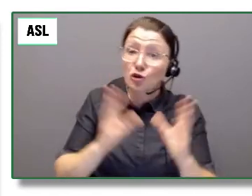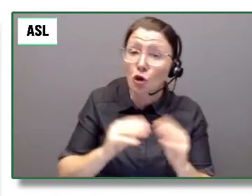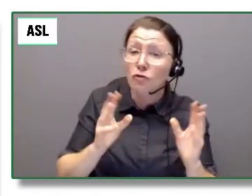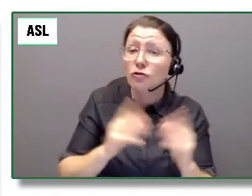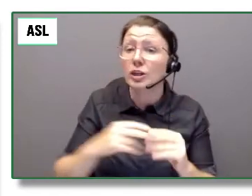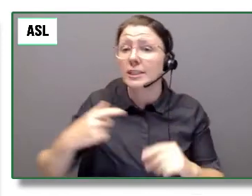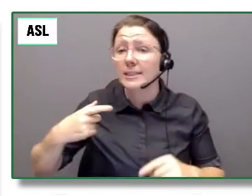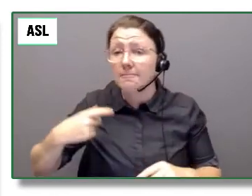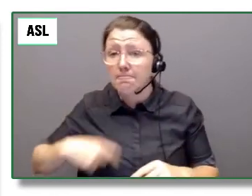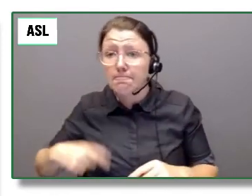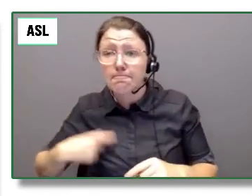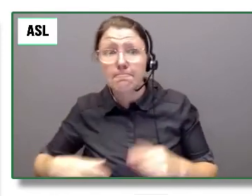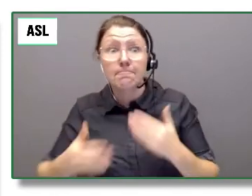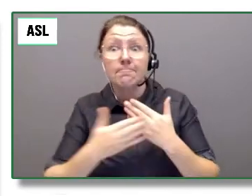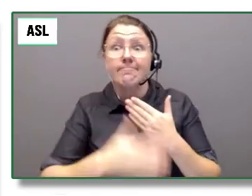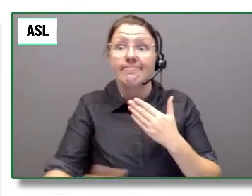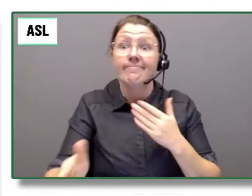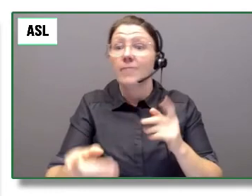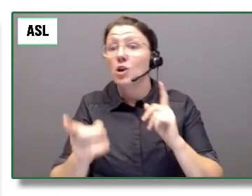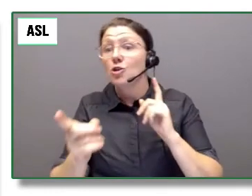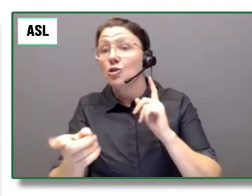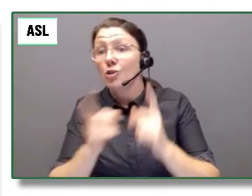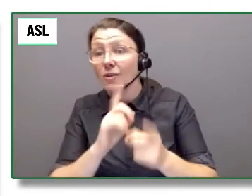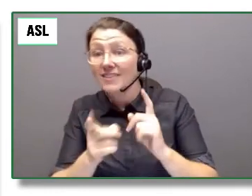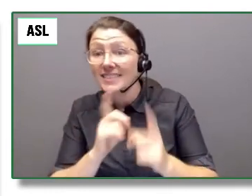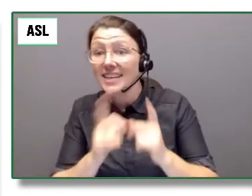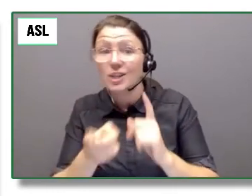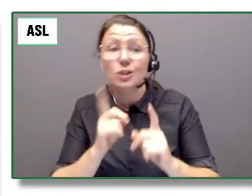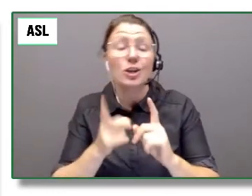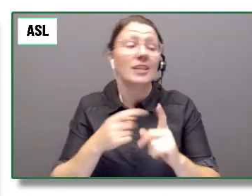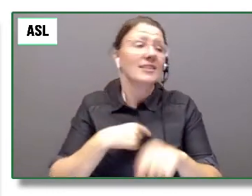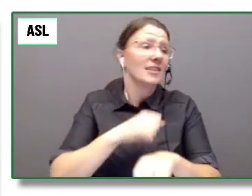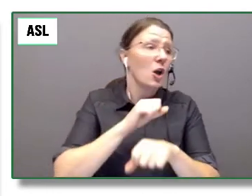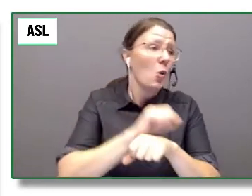collaboratively which is one of the most beautiful things about the disability